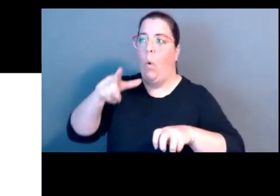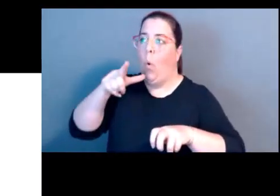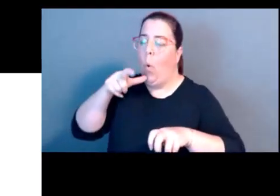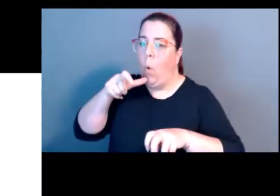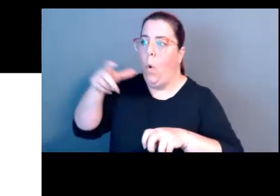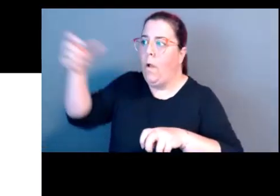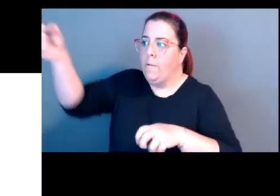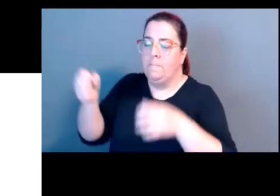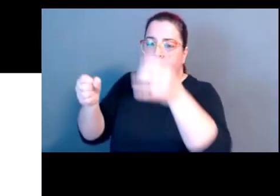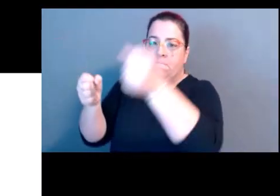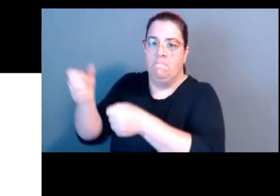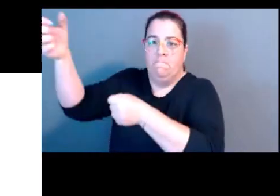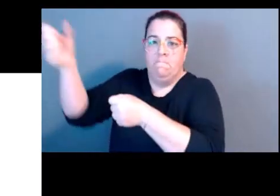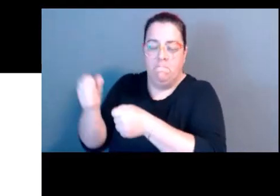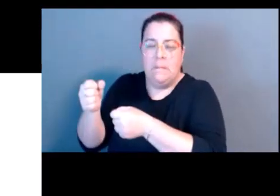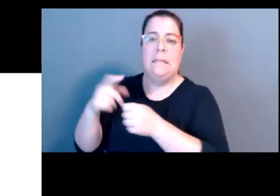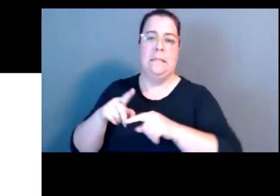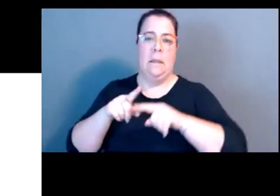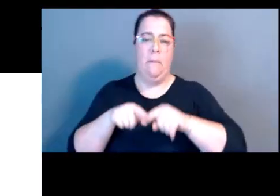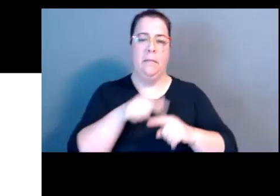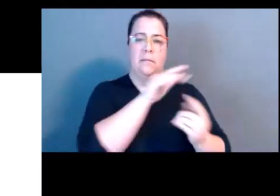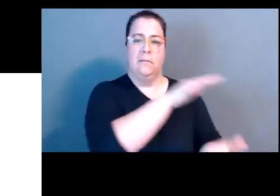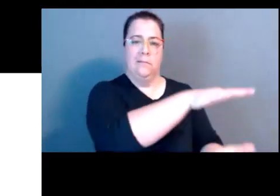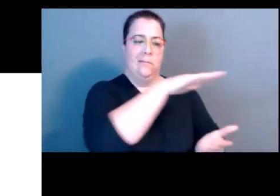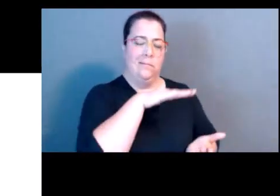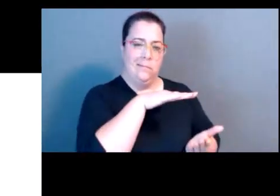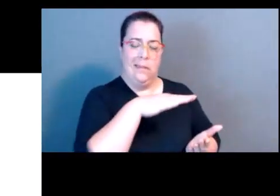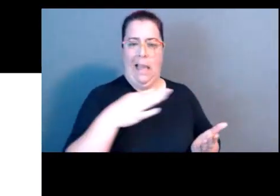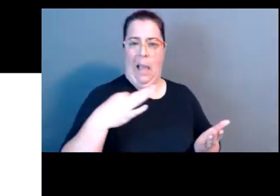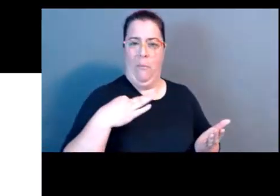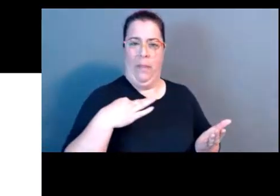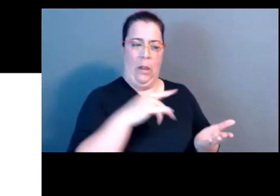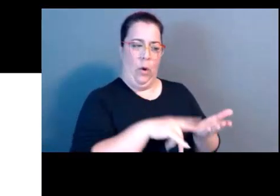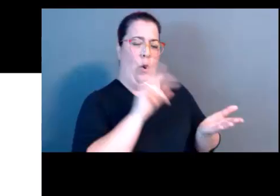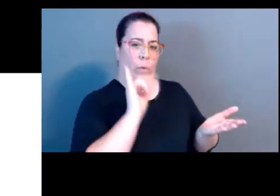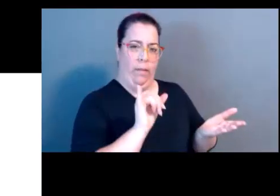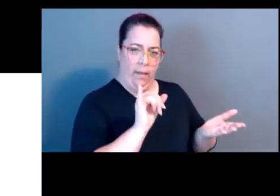Peer assessors are invited by program officers and are approved by Directors.